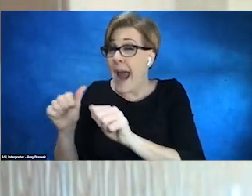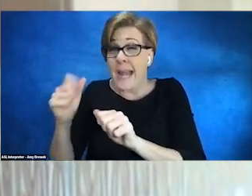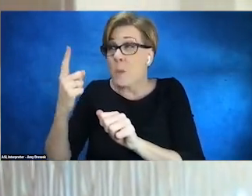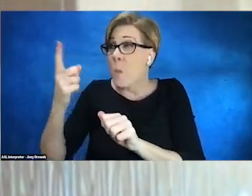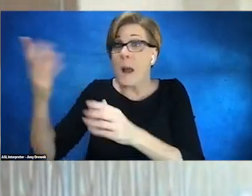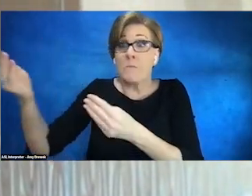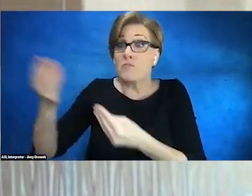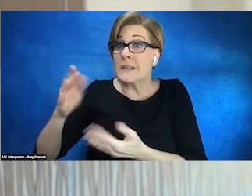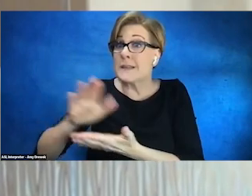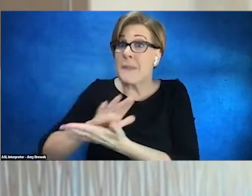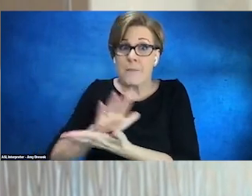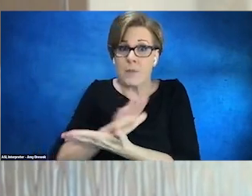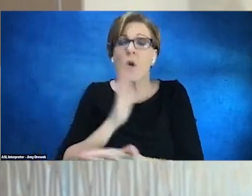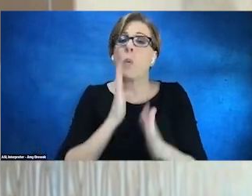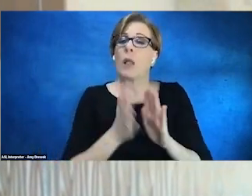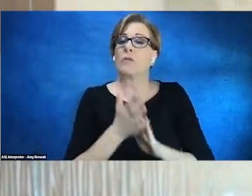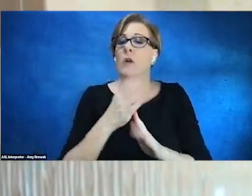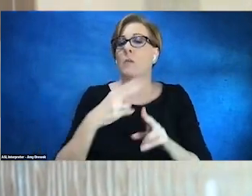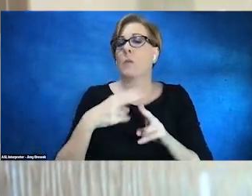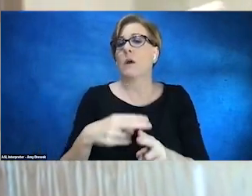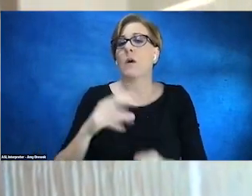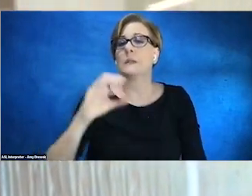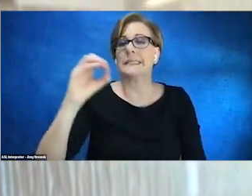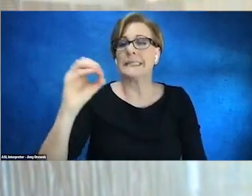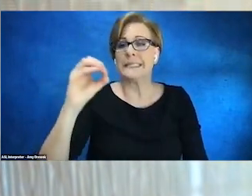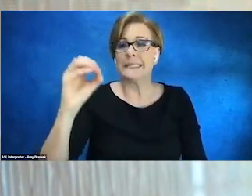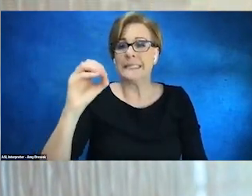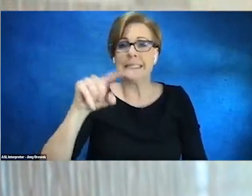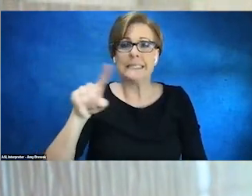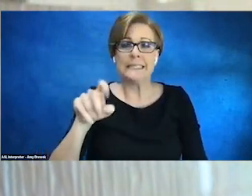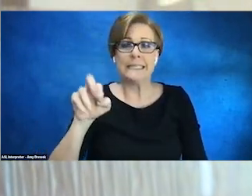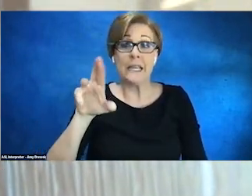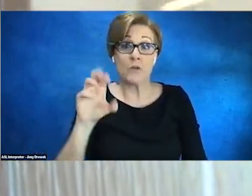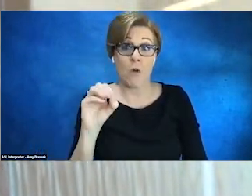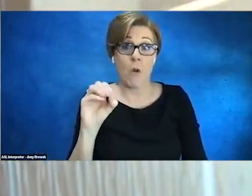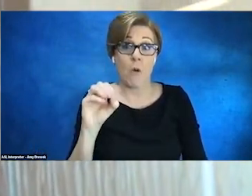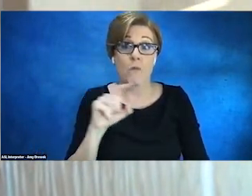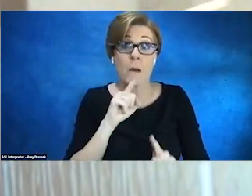before any balance are tabulated the zero report and it's going to show every single